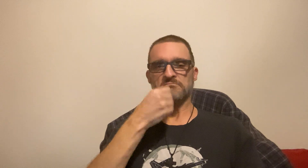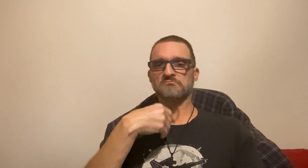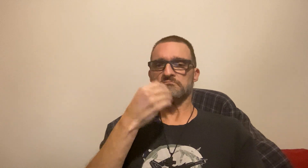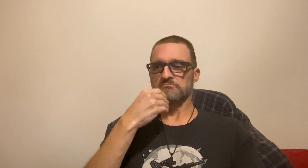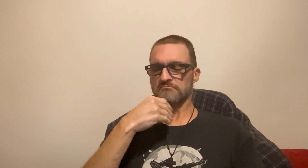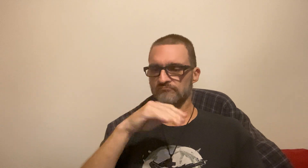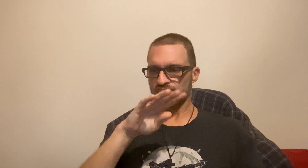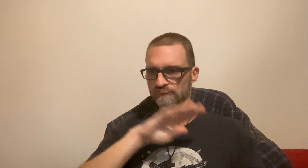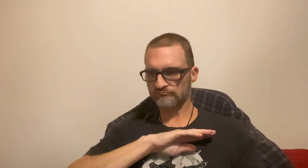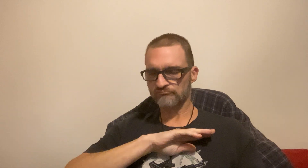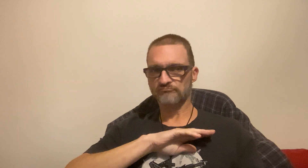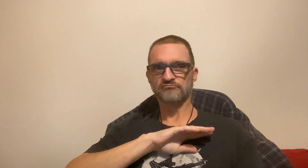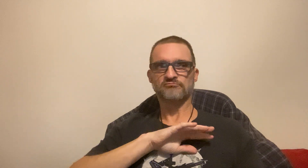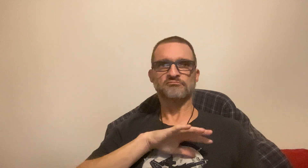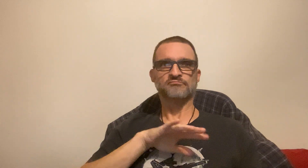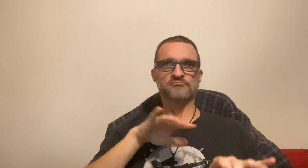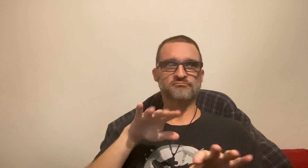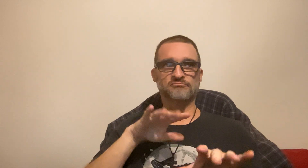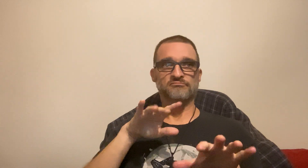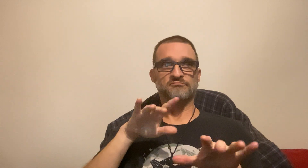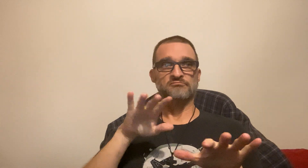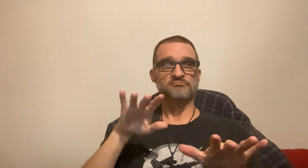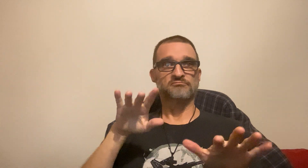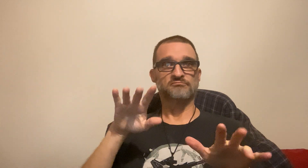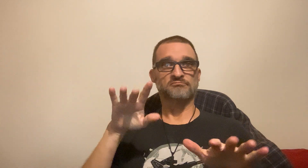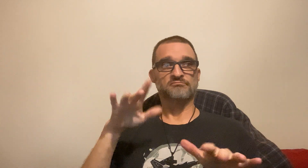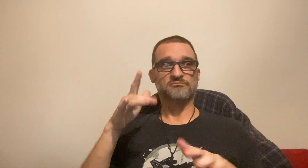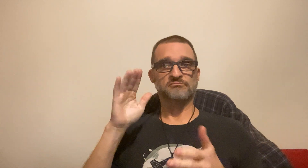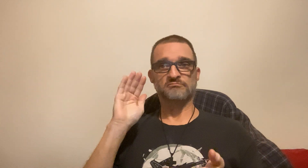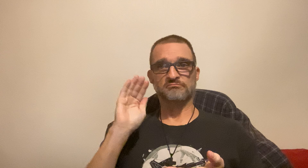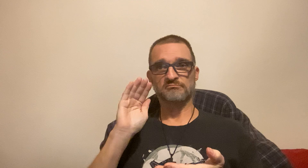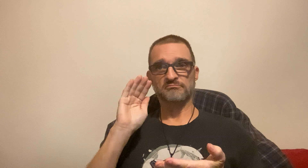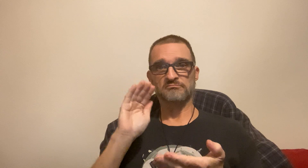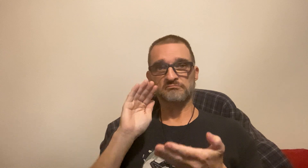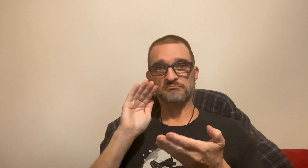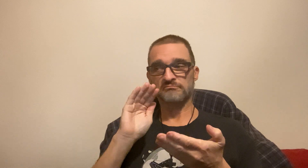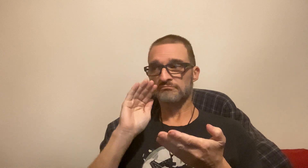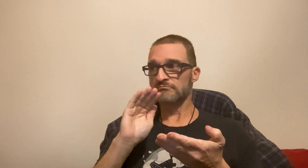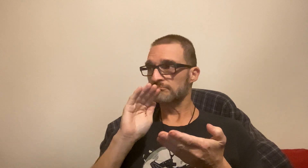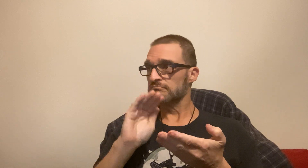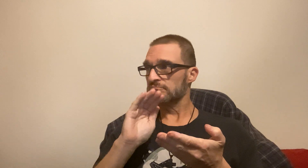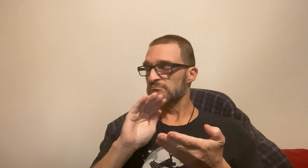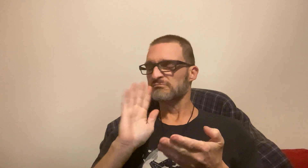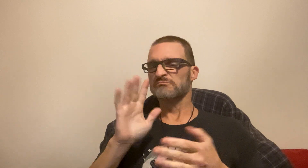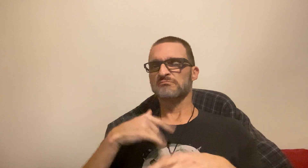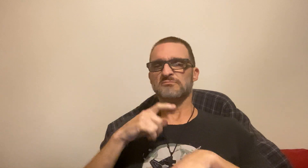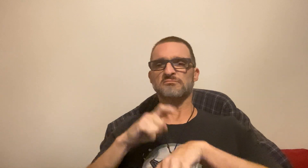Told them all to eat lunch. I ate to my satisfaction. I stayed busy as the crowd got less and less.